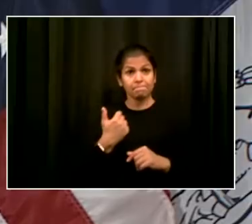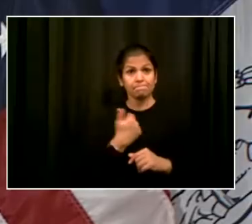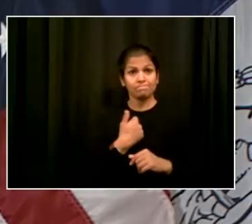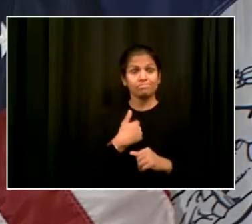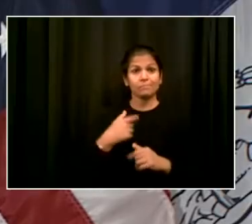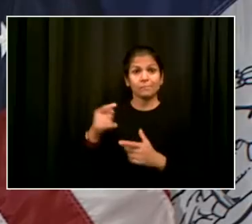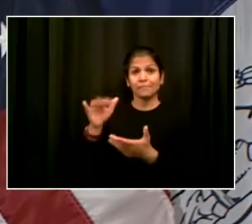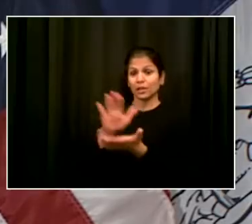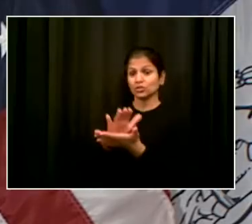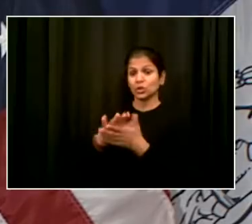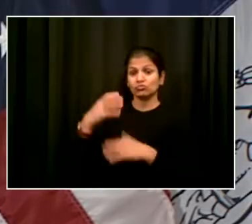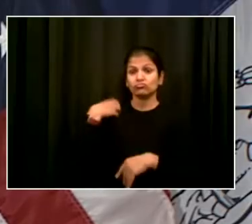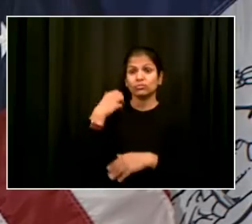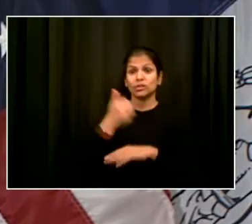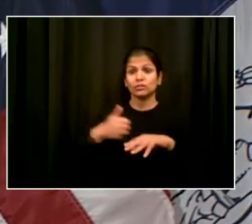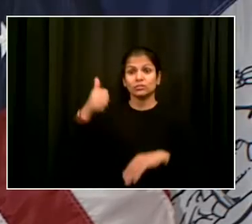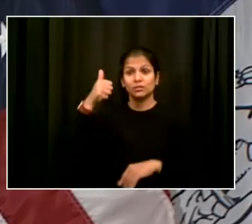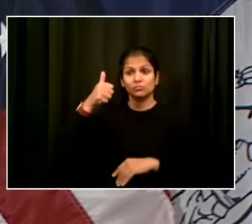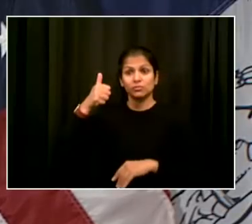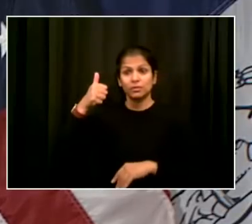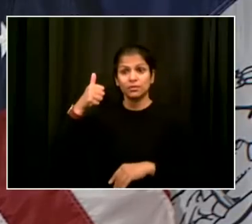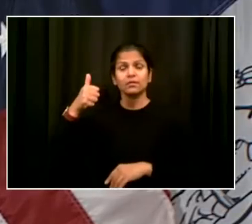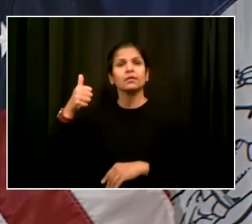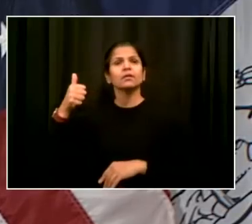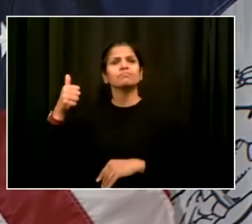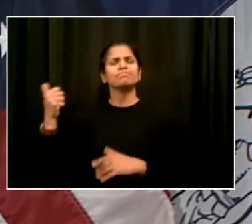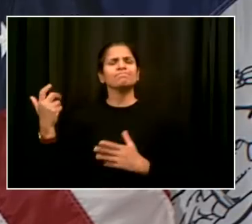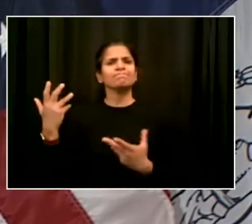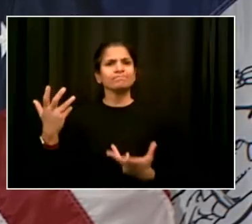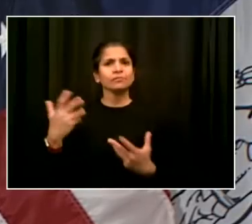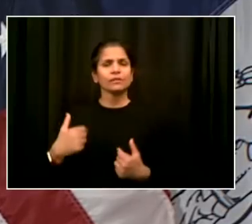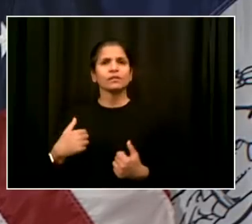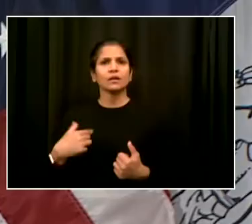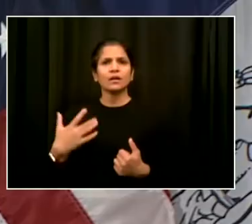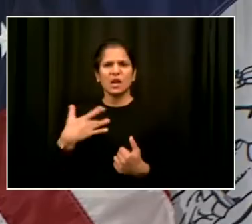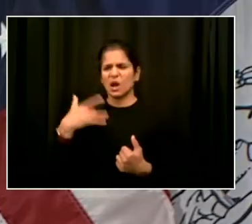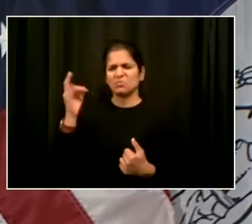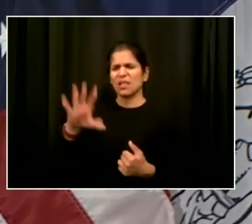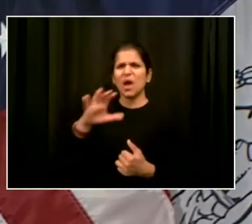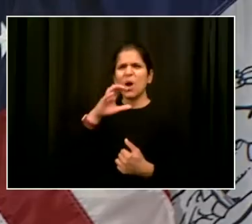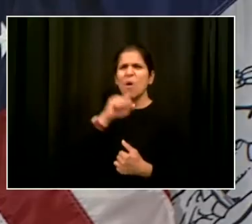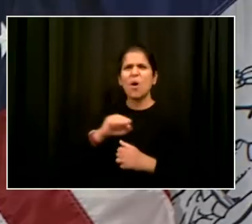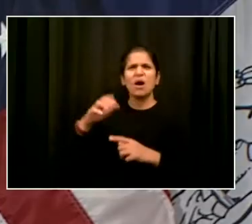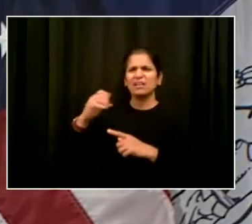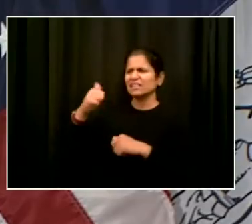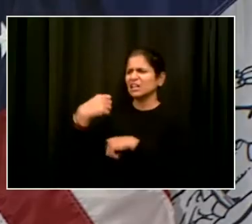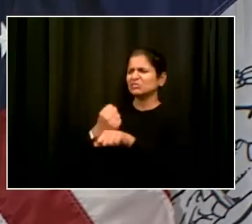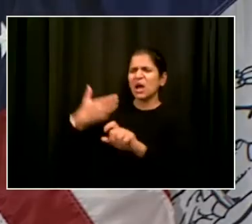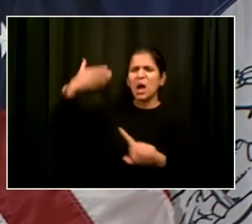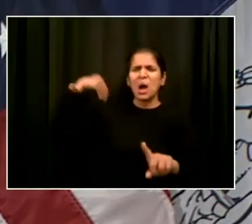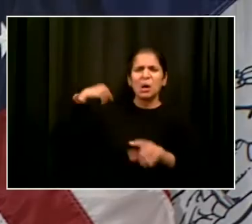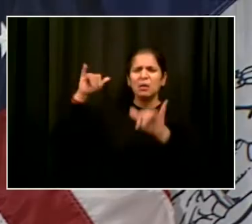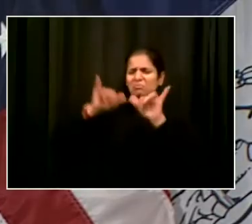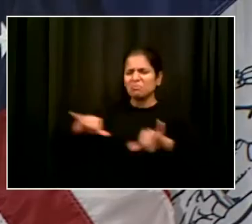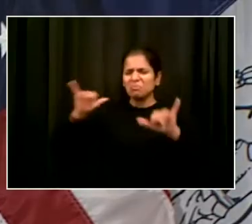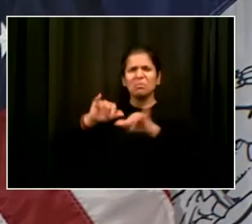BUT I THINK THE BIG POINT IS IMPORTANT. THE CHANCECES THAT